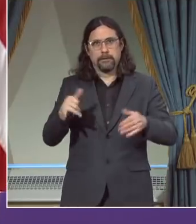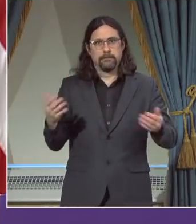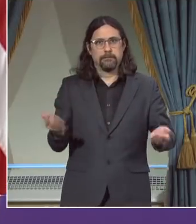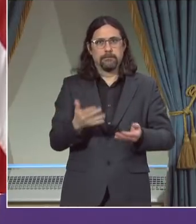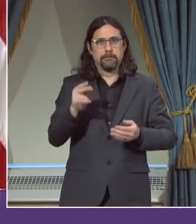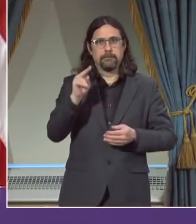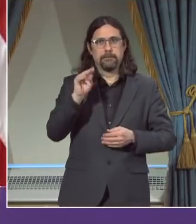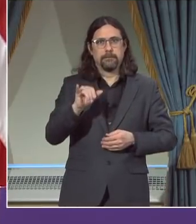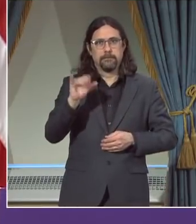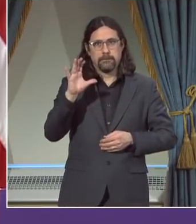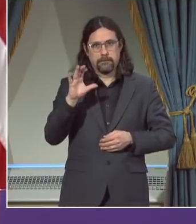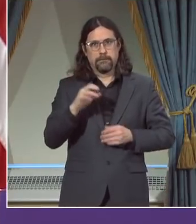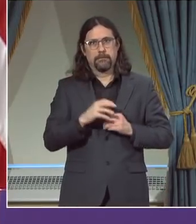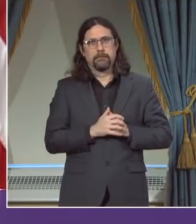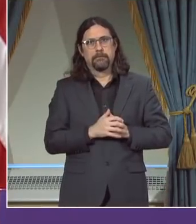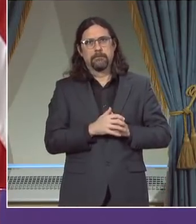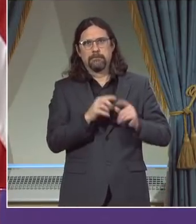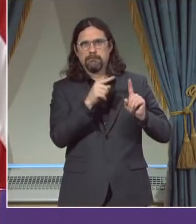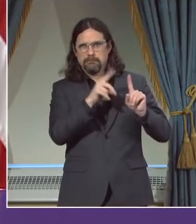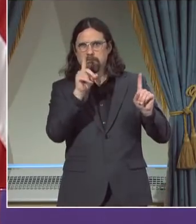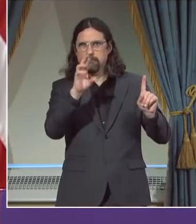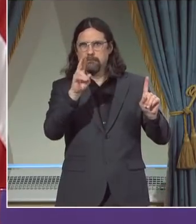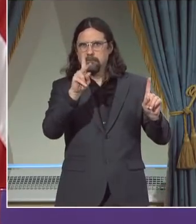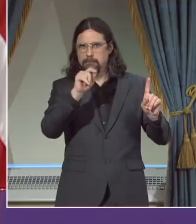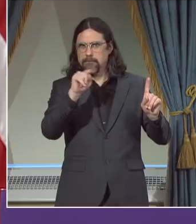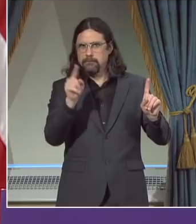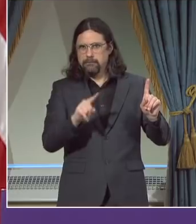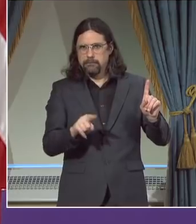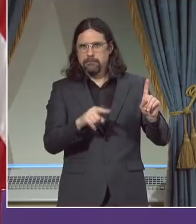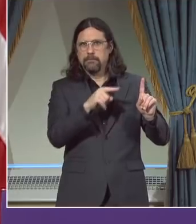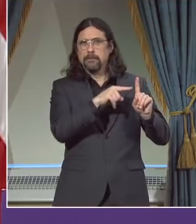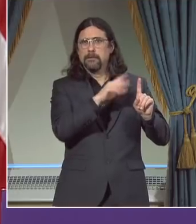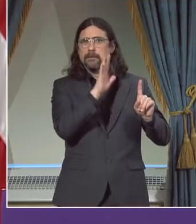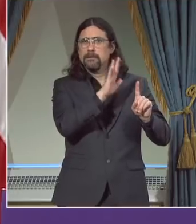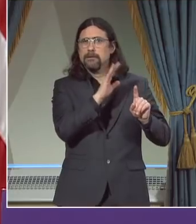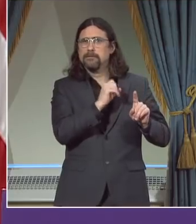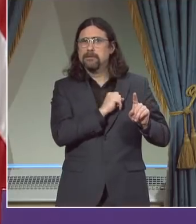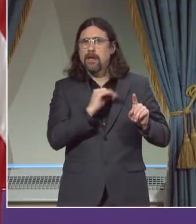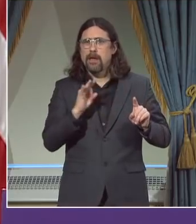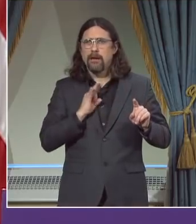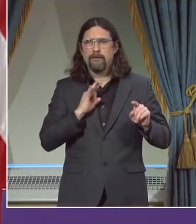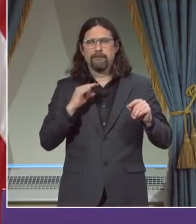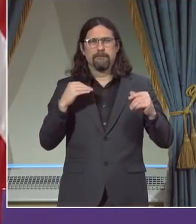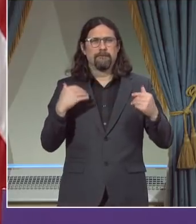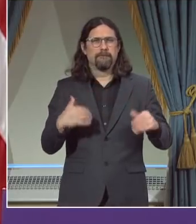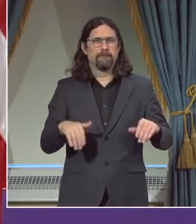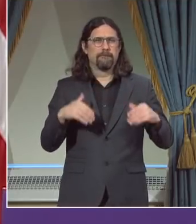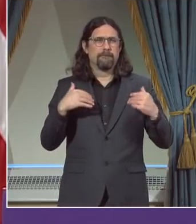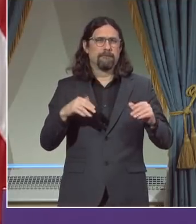UNDER HIS COMMAND HAVE BEEN DOING EXTRAORDINARY WORK AND HE HAS BEEN DOING EXTRAORDINARY WORK KEEPING THE